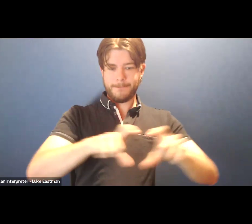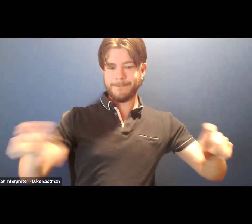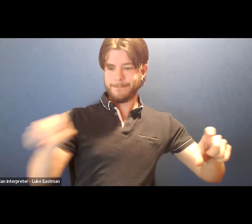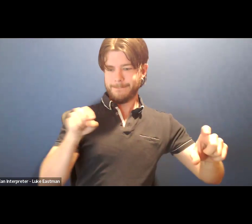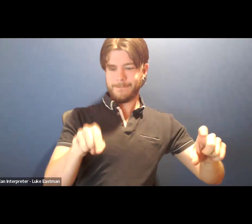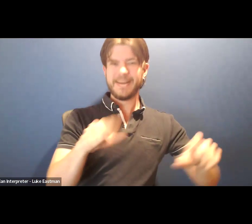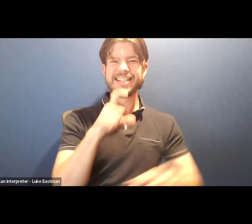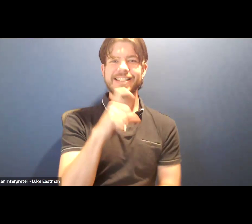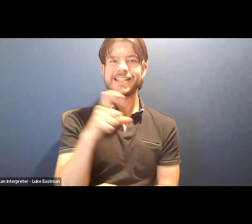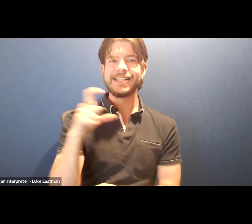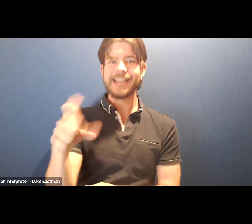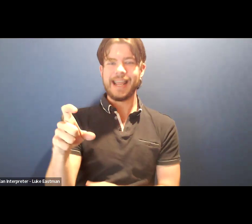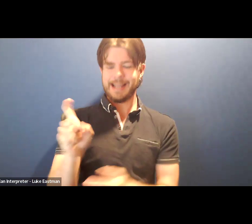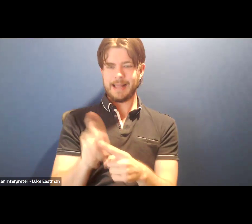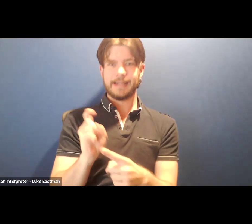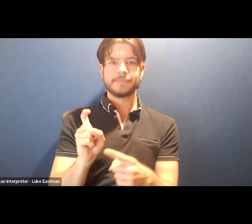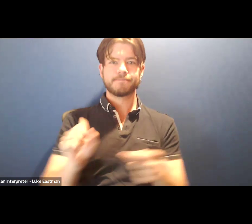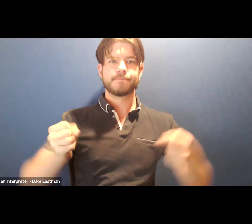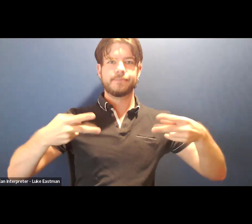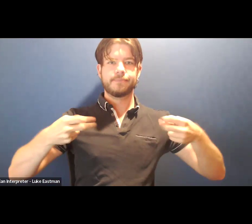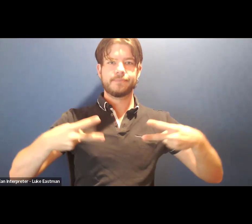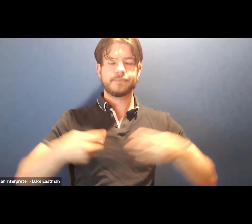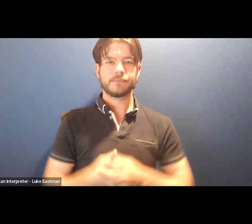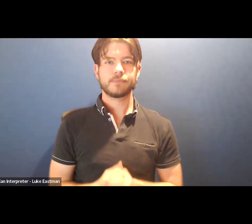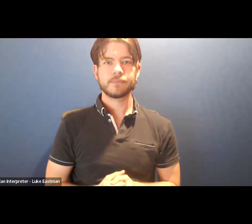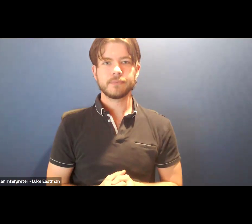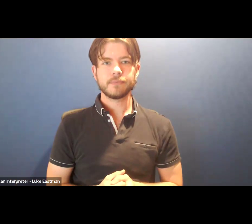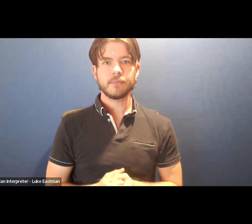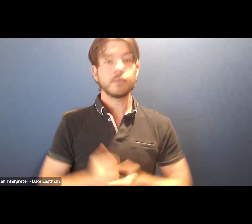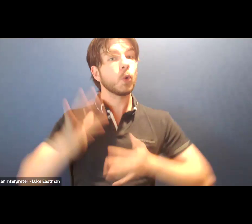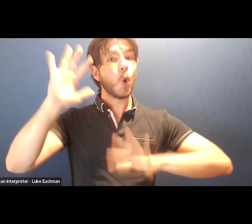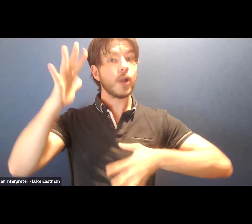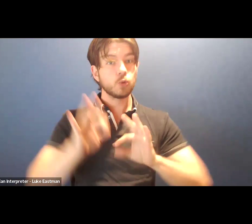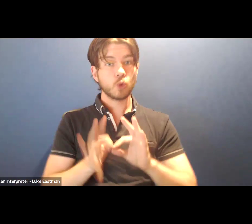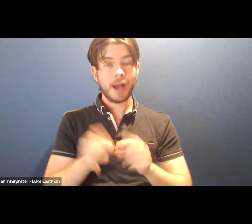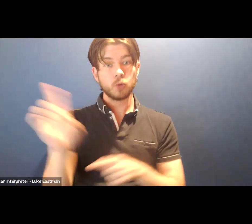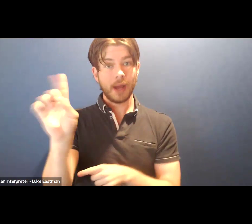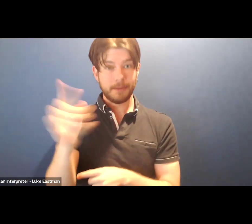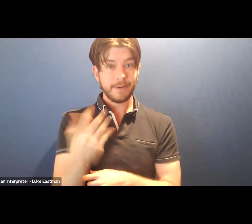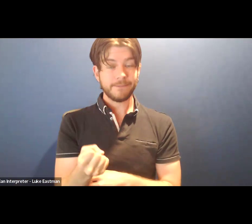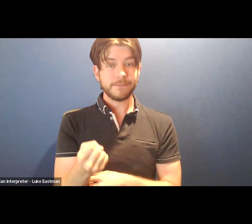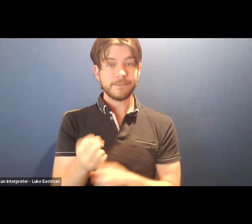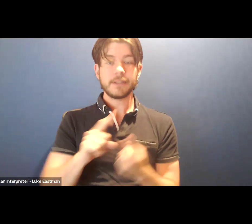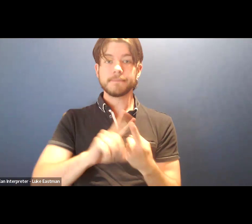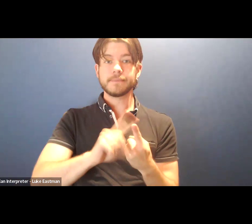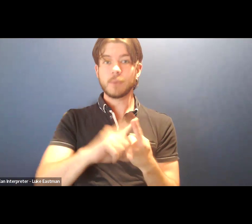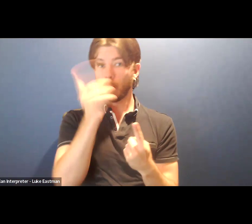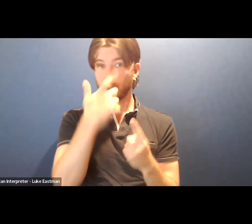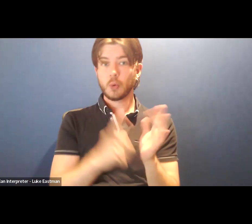as well we have Ausland interpreters with us today. We have Luke joining us. Thank you